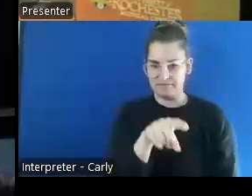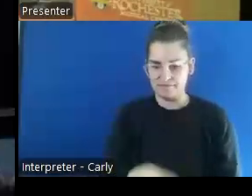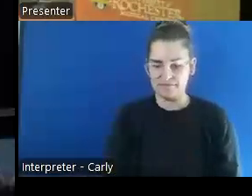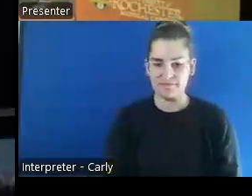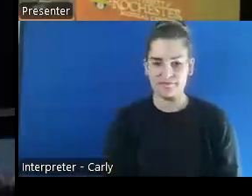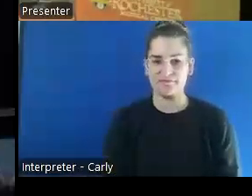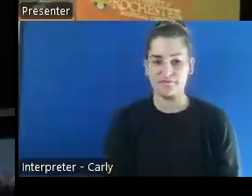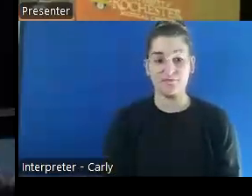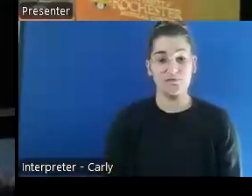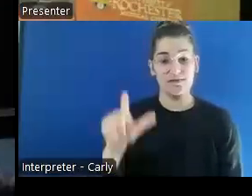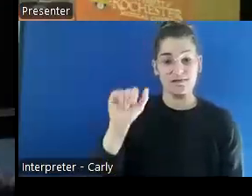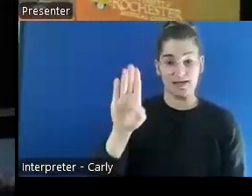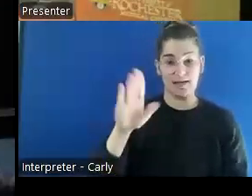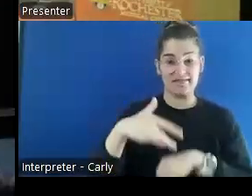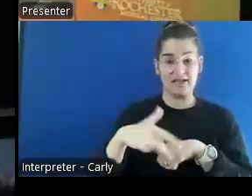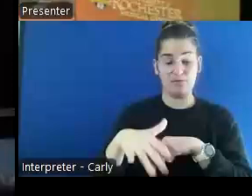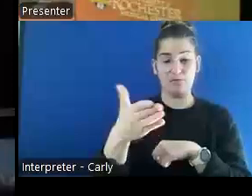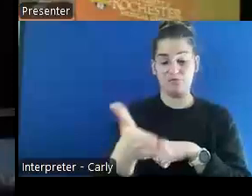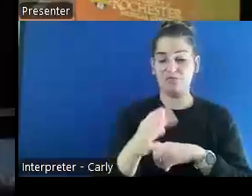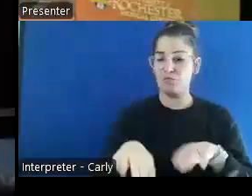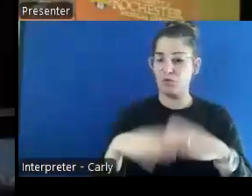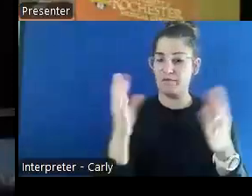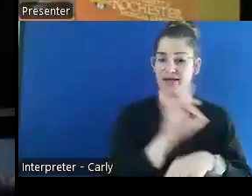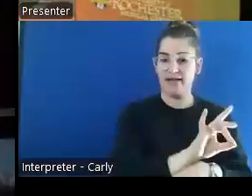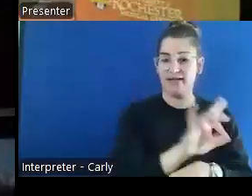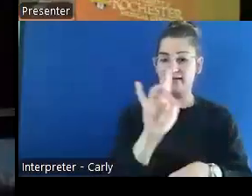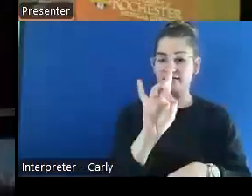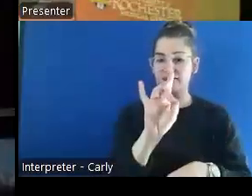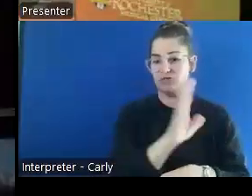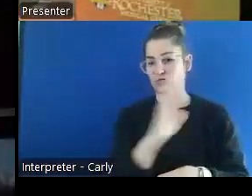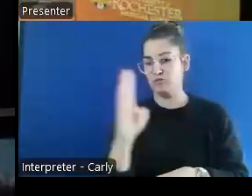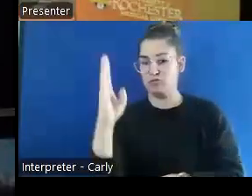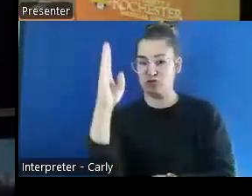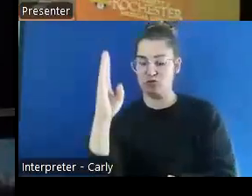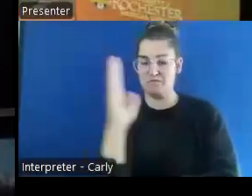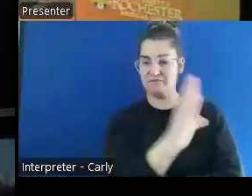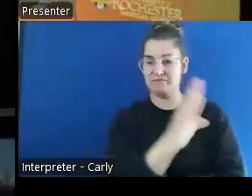open from noon to8 or from 8 to noon every day um and we have great Partners in that if we're having